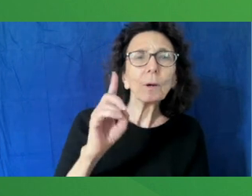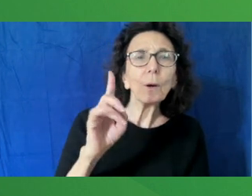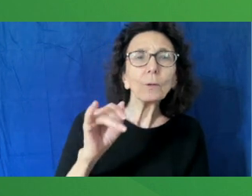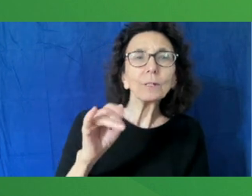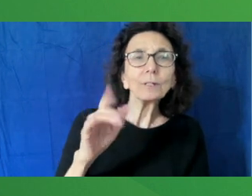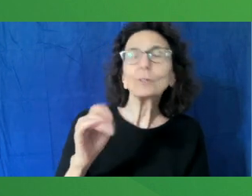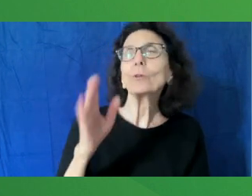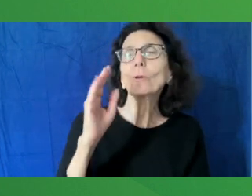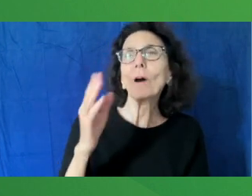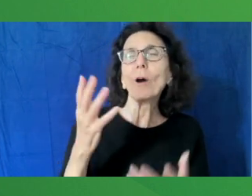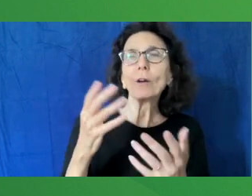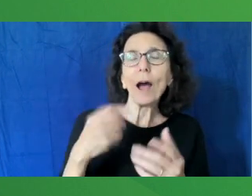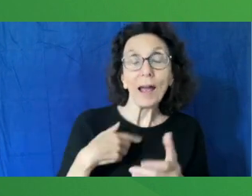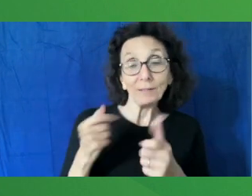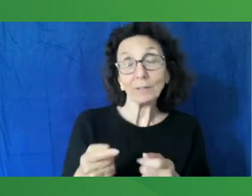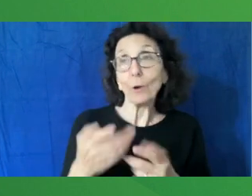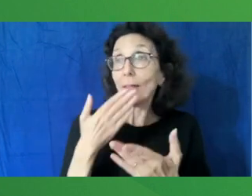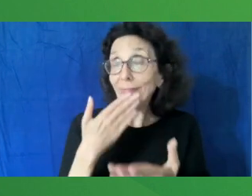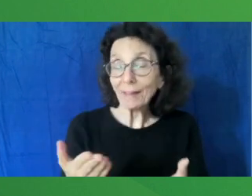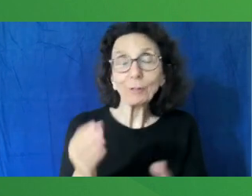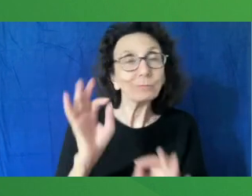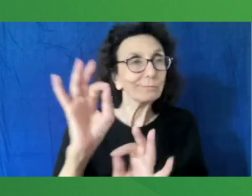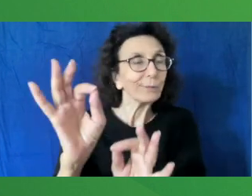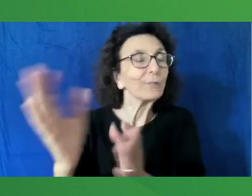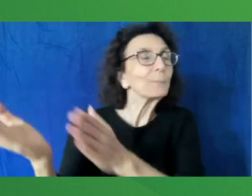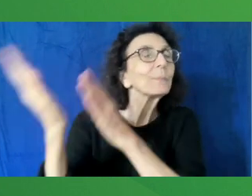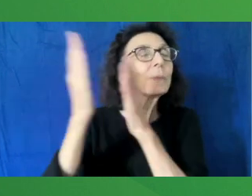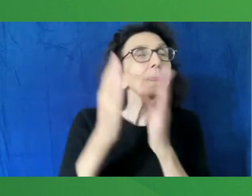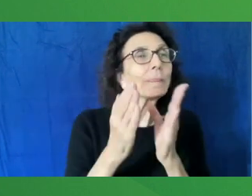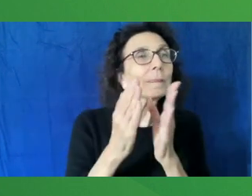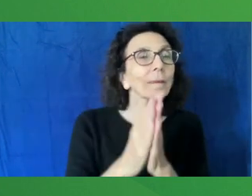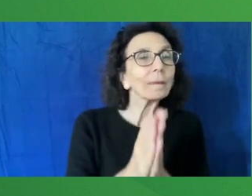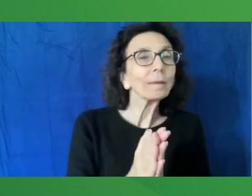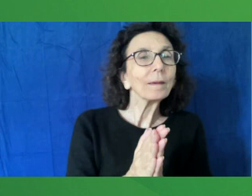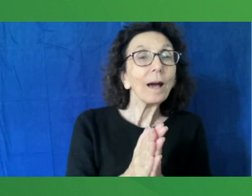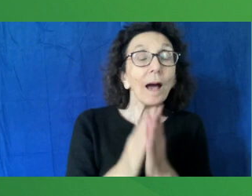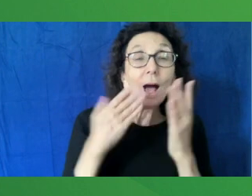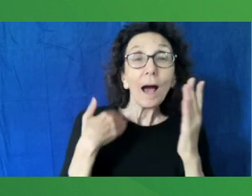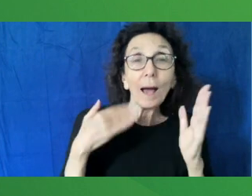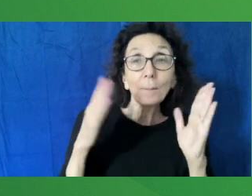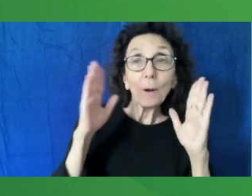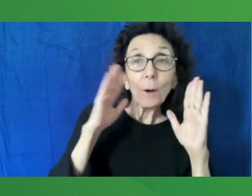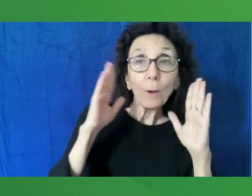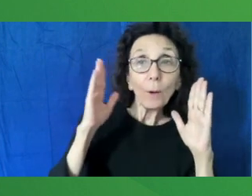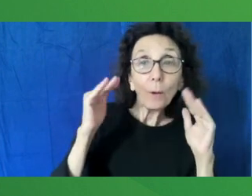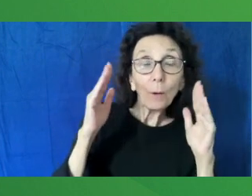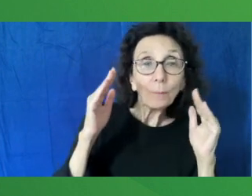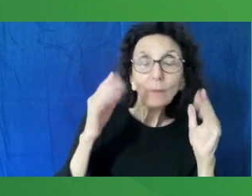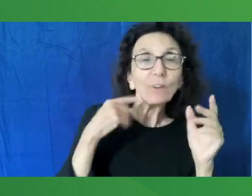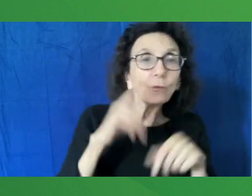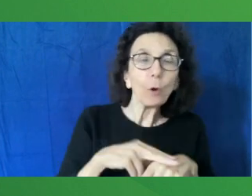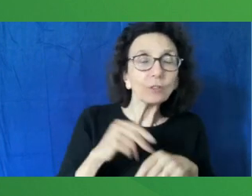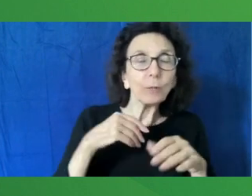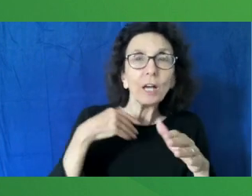You got that message. Thank you very much. OK, so hopefully, you know, we had to move really quickly and I wanna have time for some